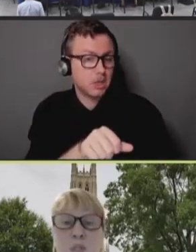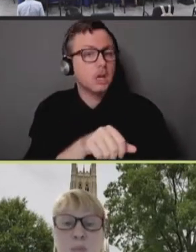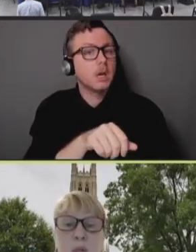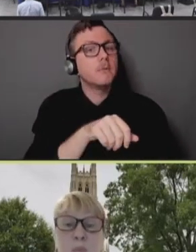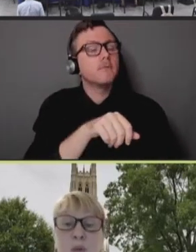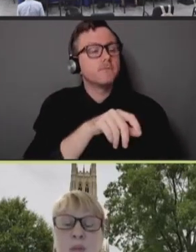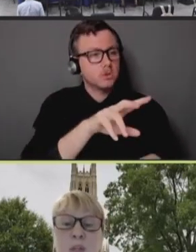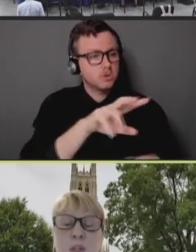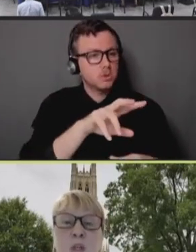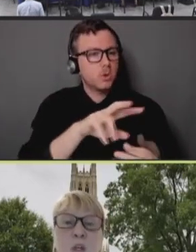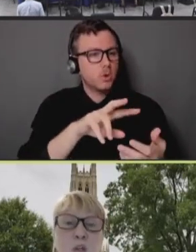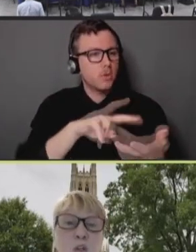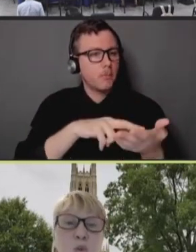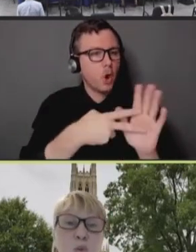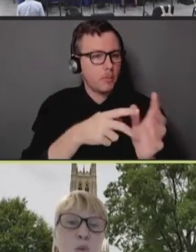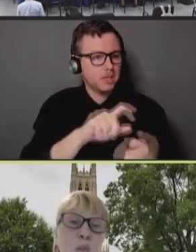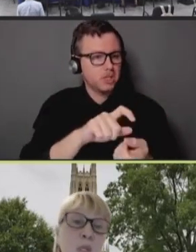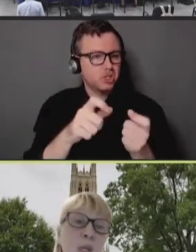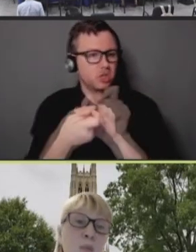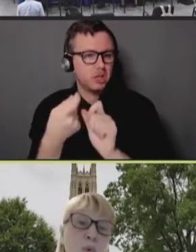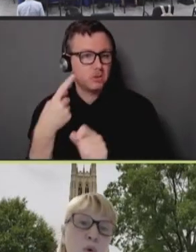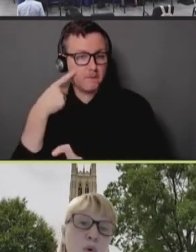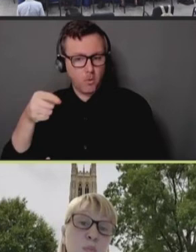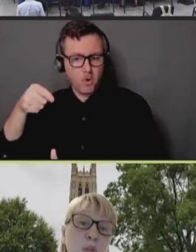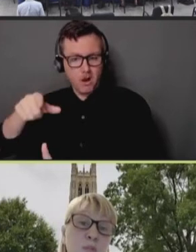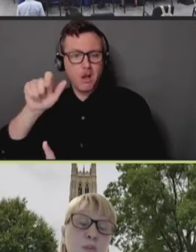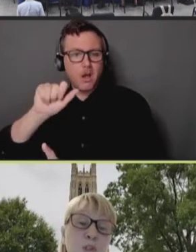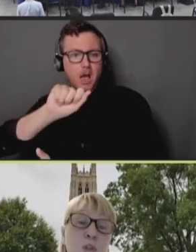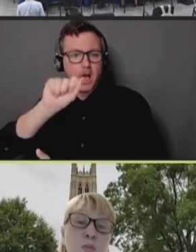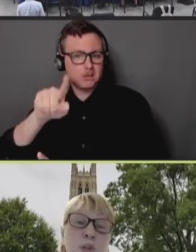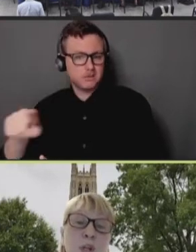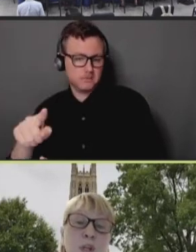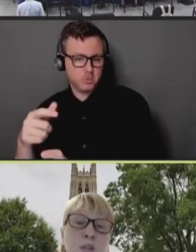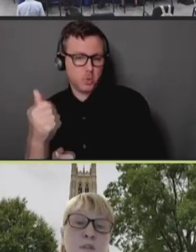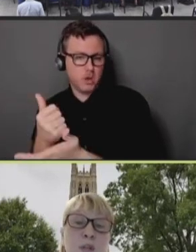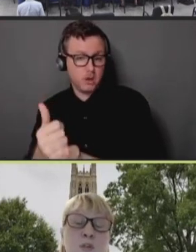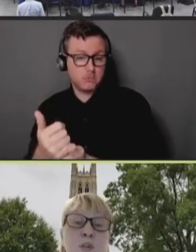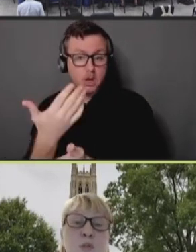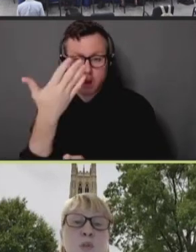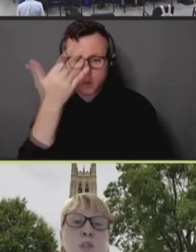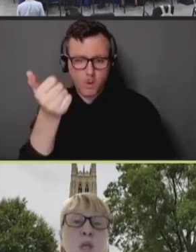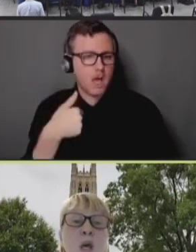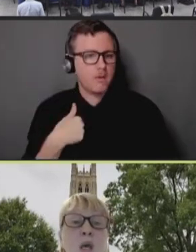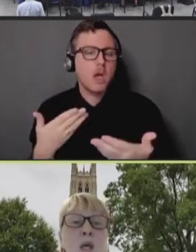prevention due to their broad beneficial of targets effects on immunity.